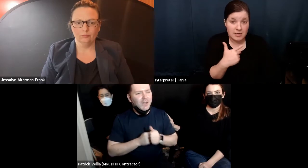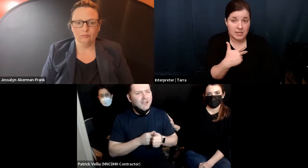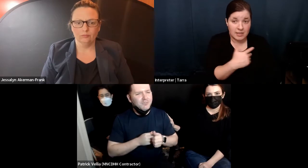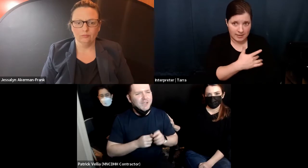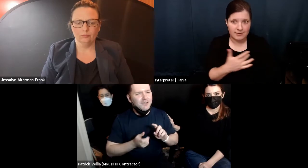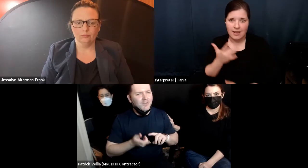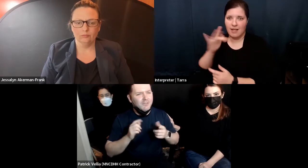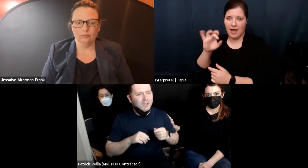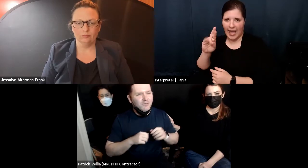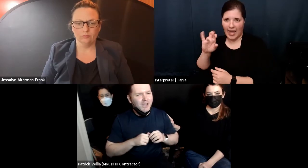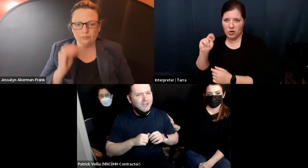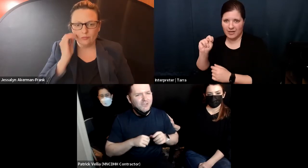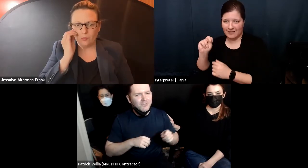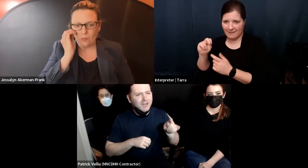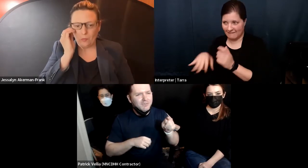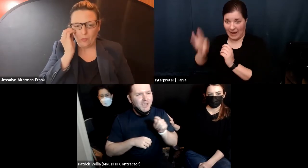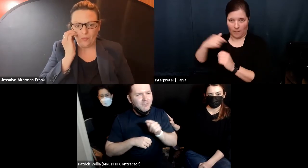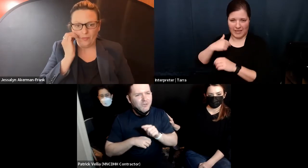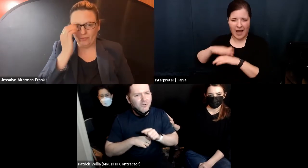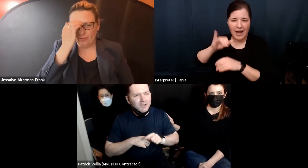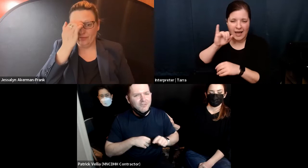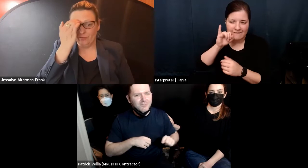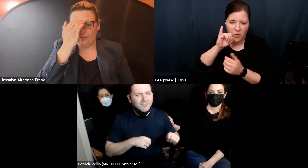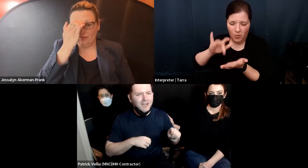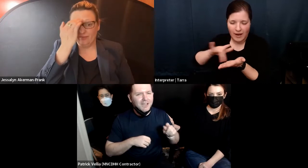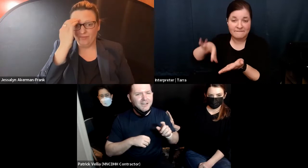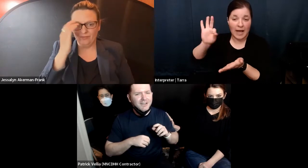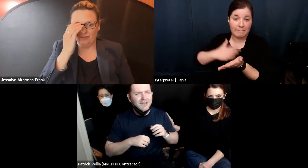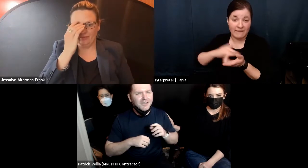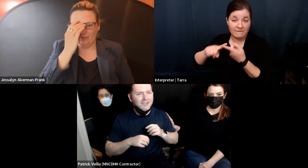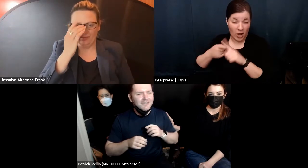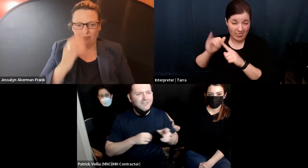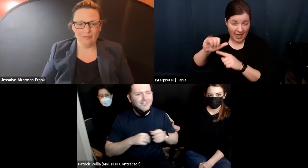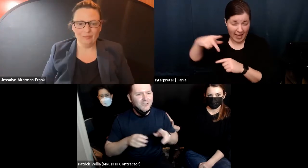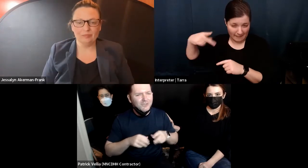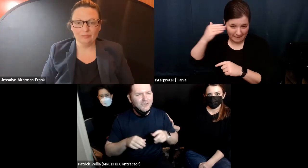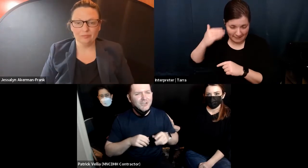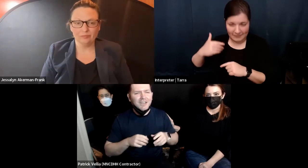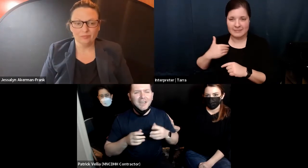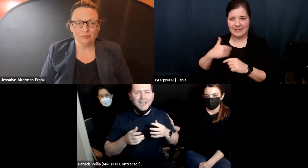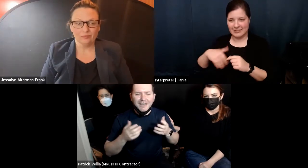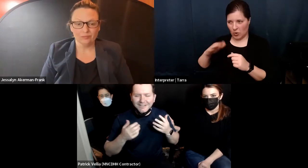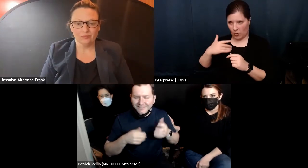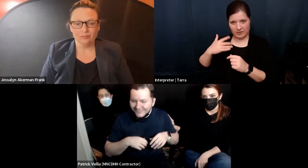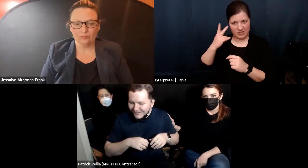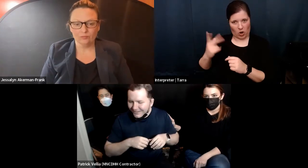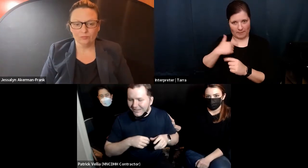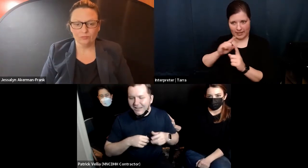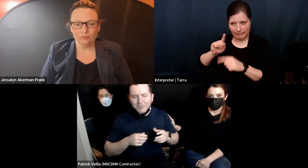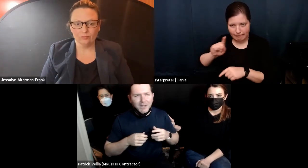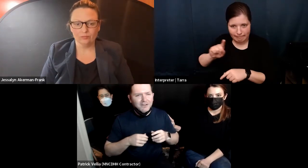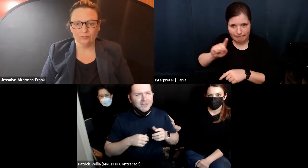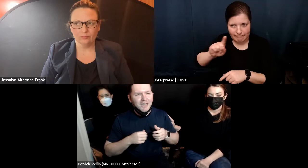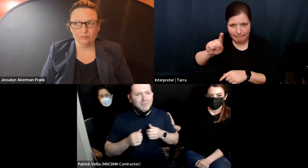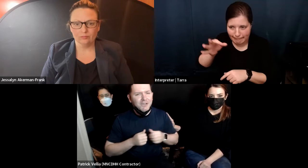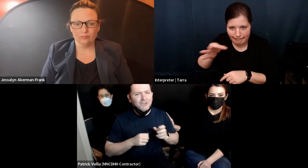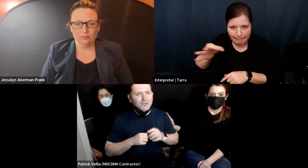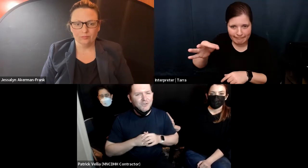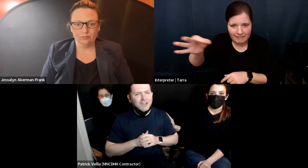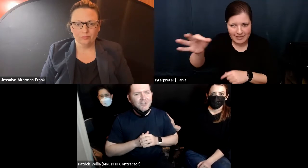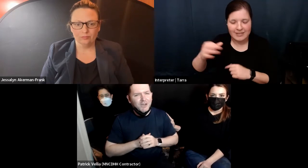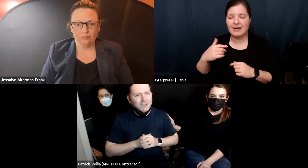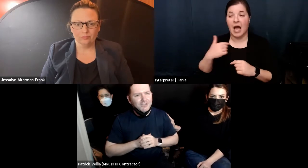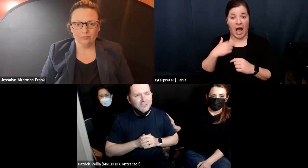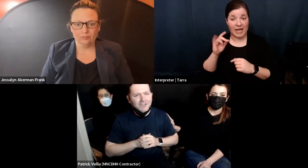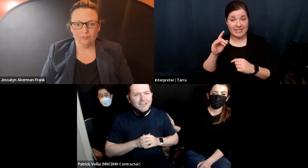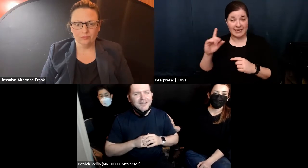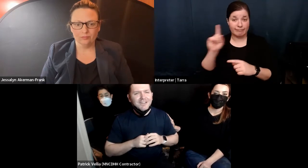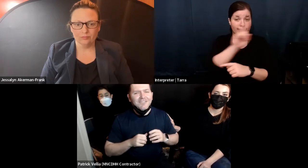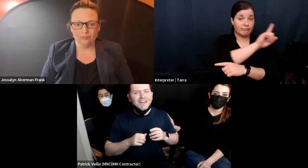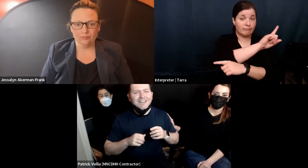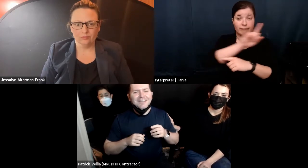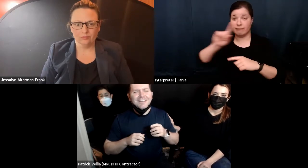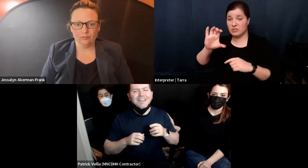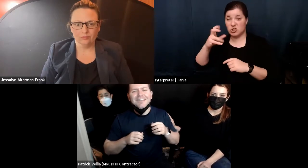And I went walking and walking and walking for over an hour.